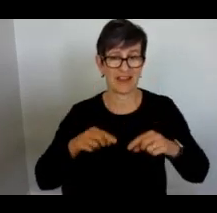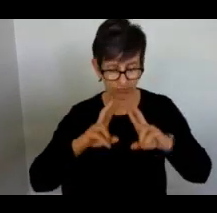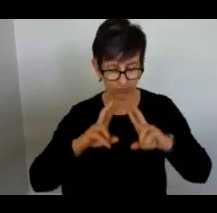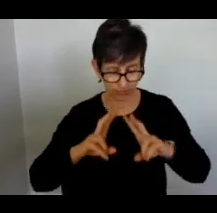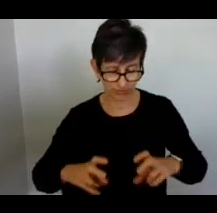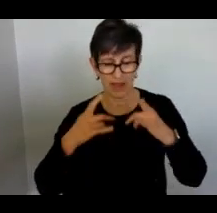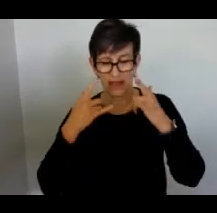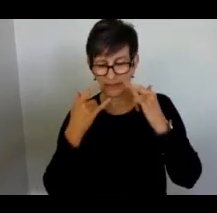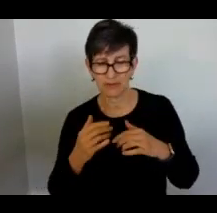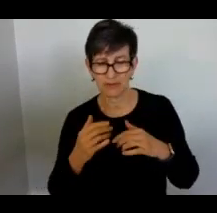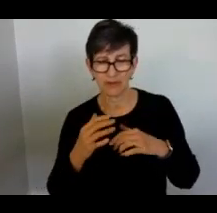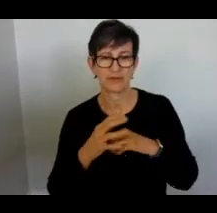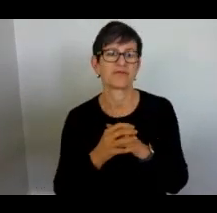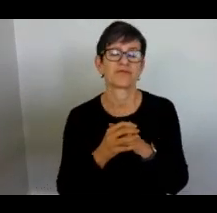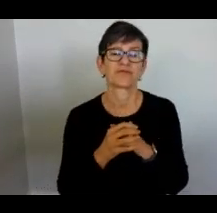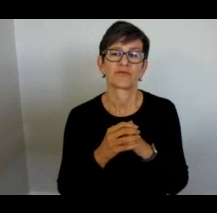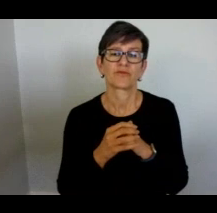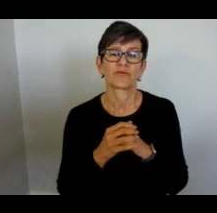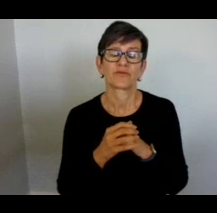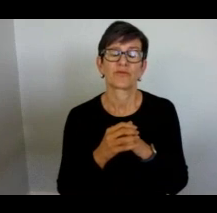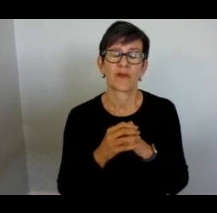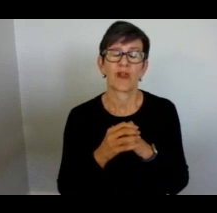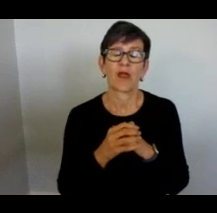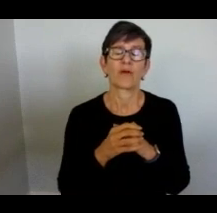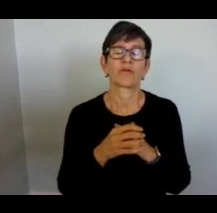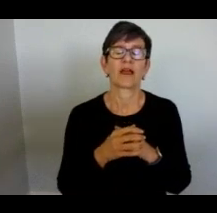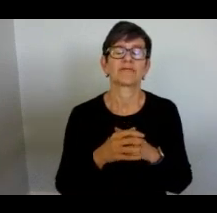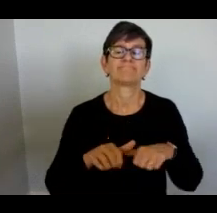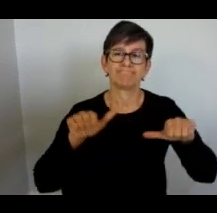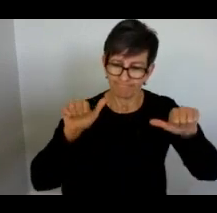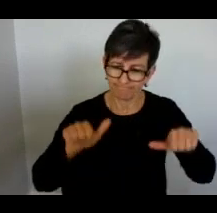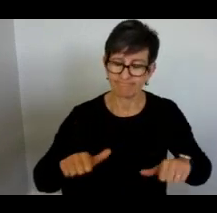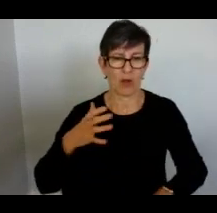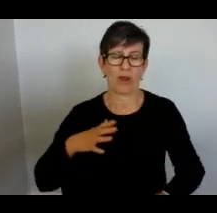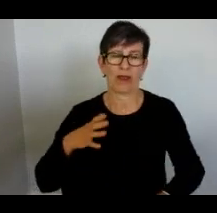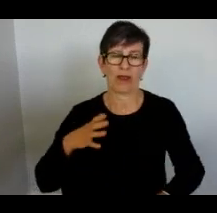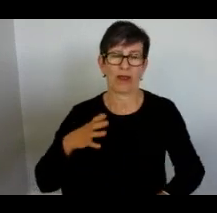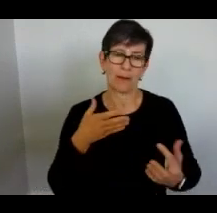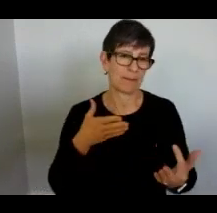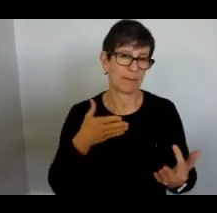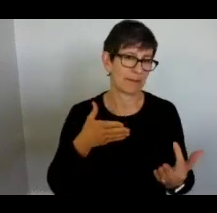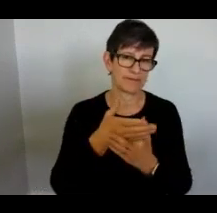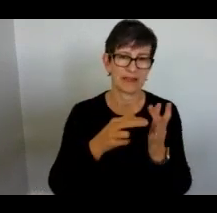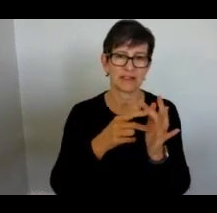has been determined that's appropriate for the family, once it becomes a child protection